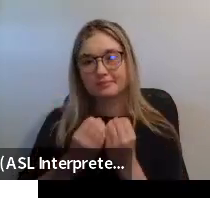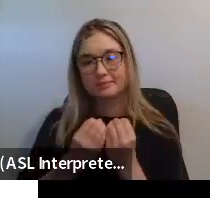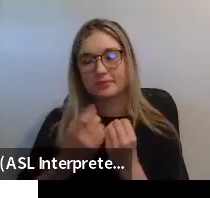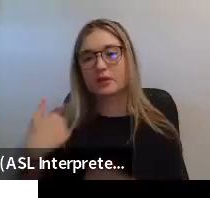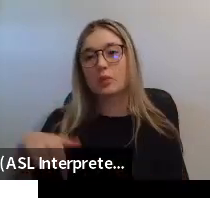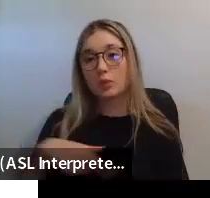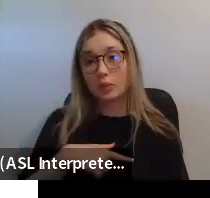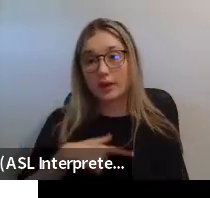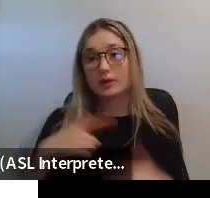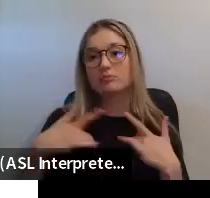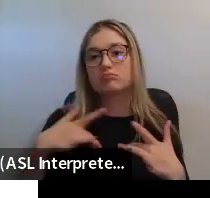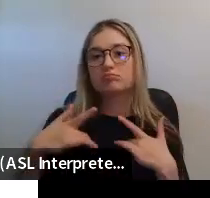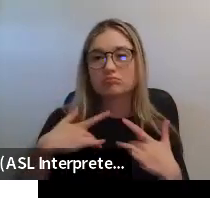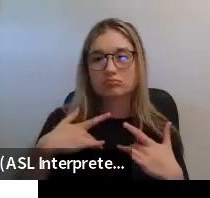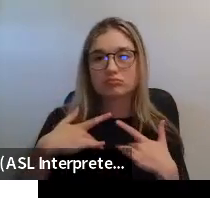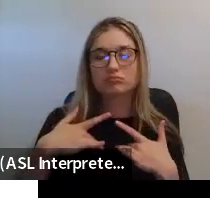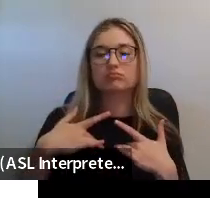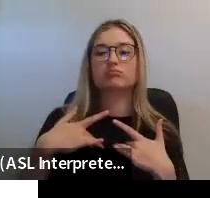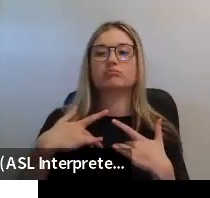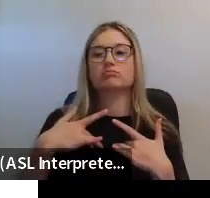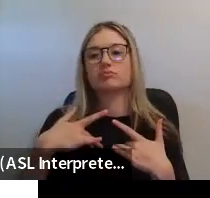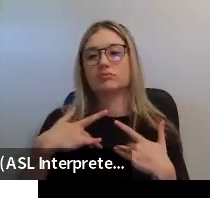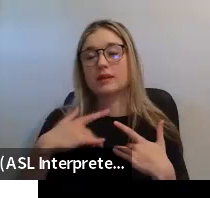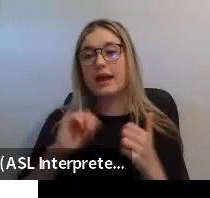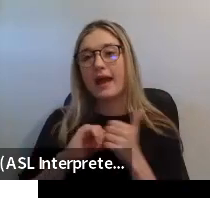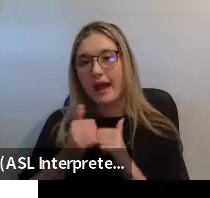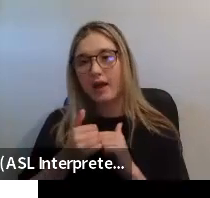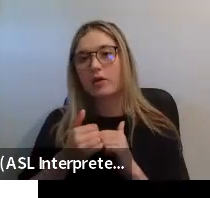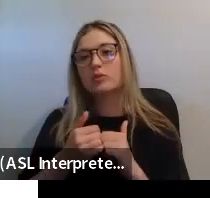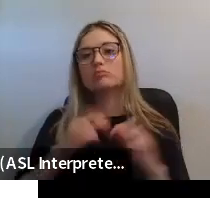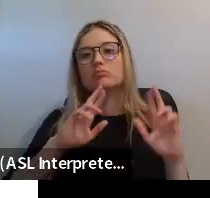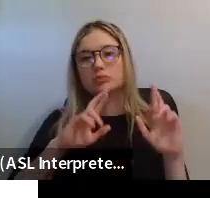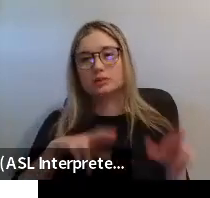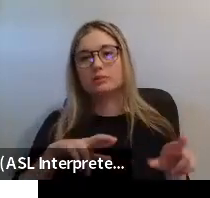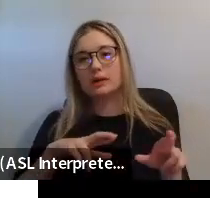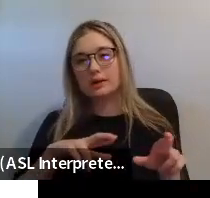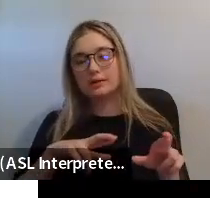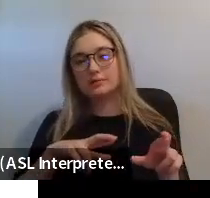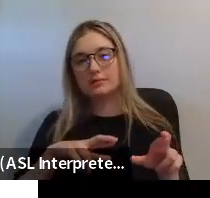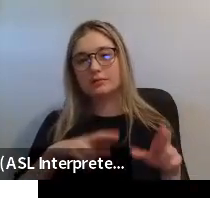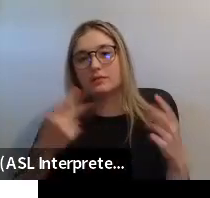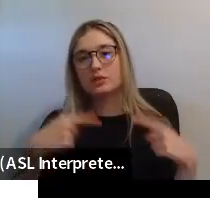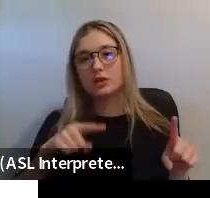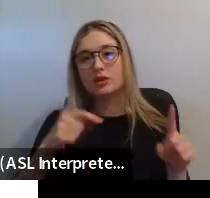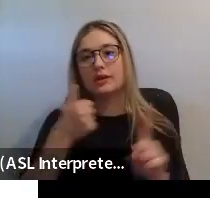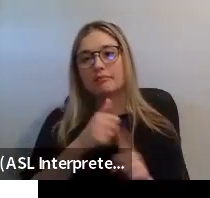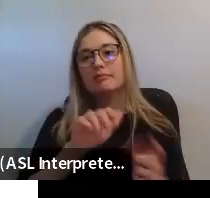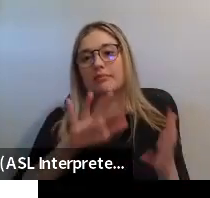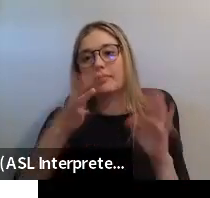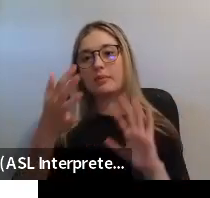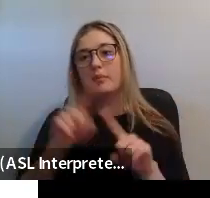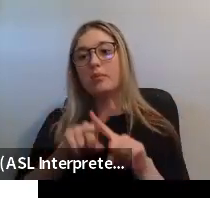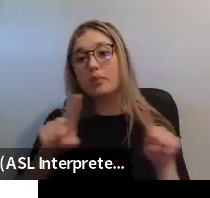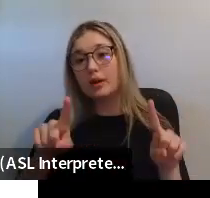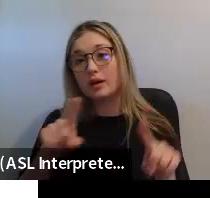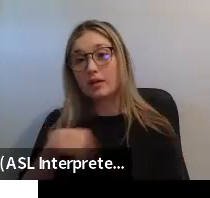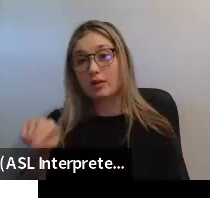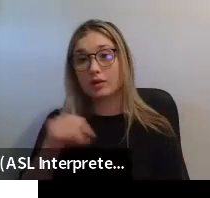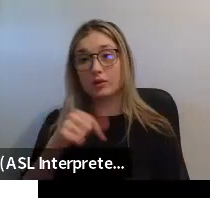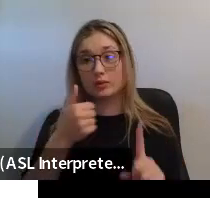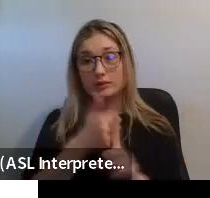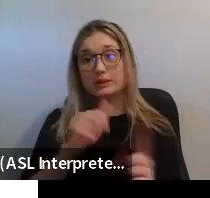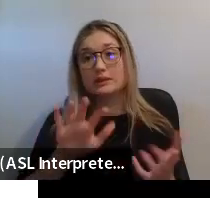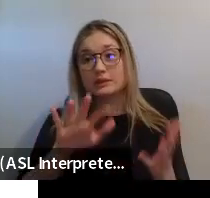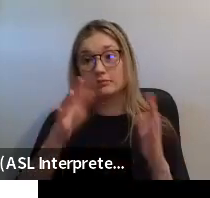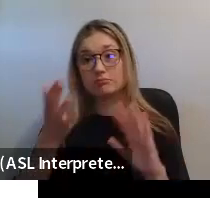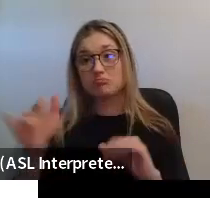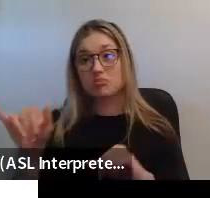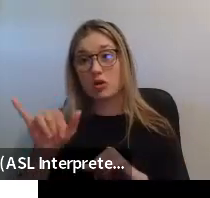So your human service organization, we are concerned with just in and of itself, how we respond in what happens during a disaster.